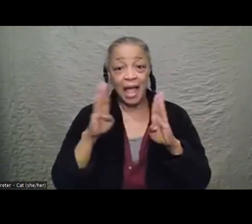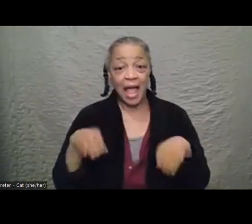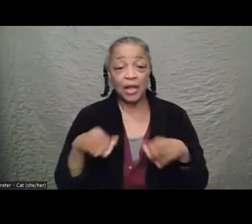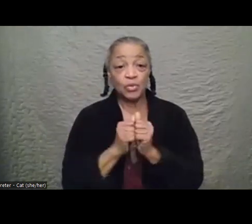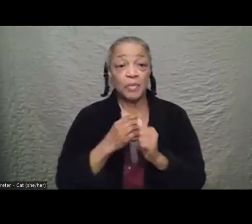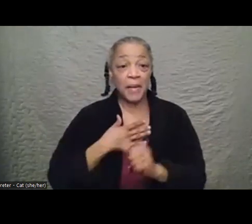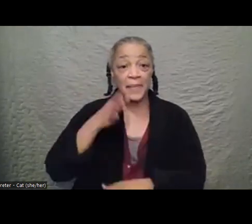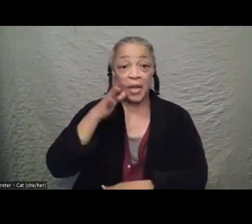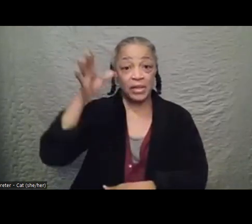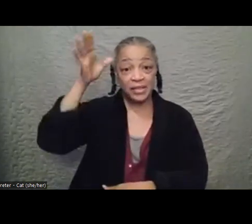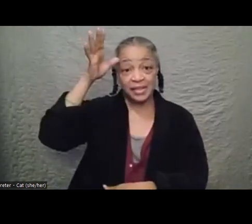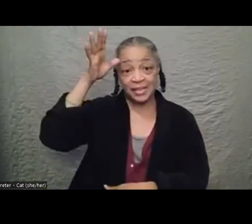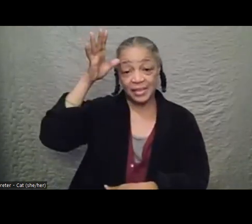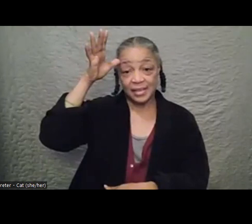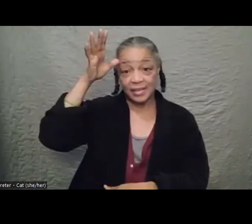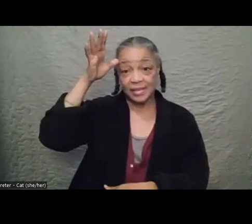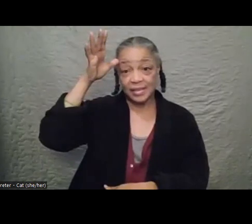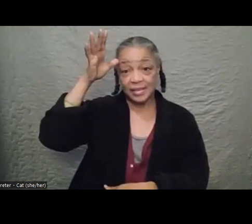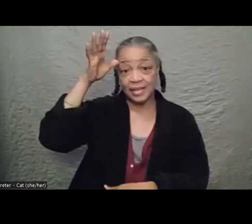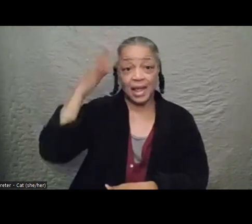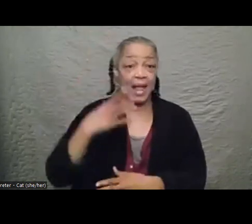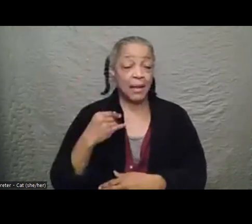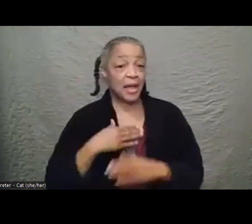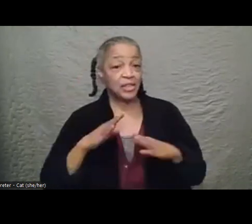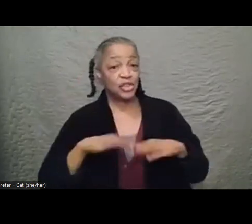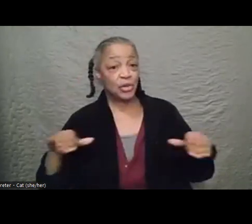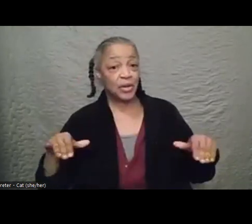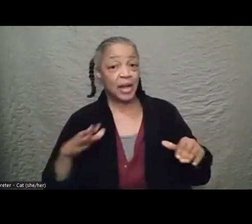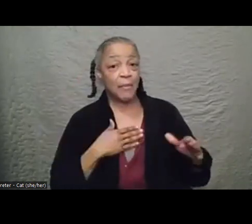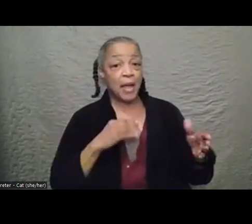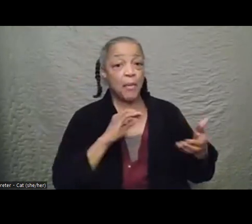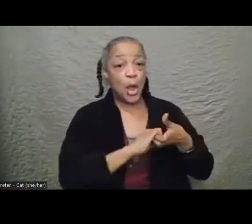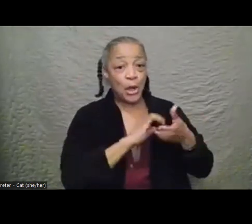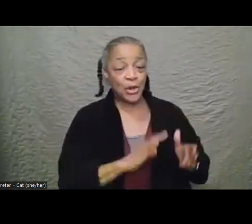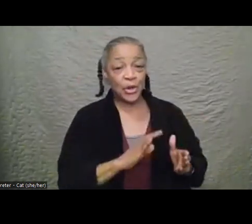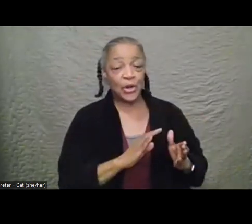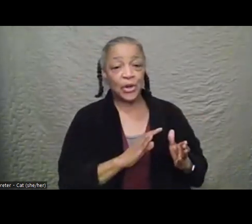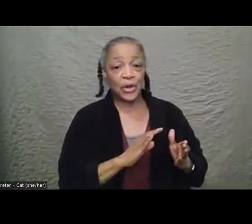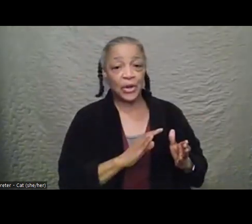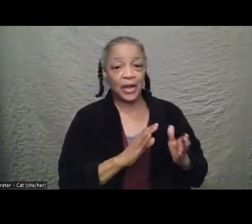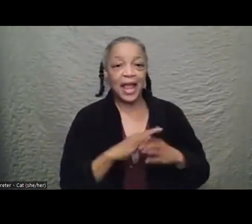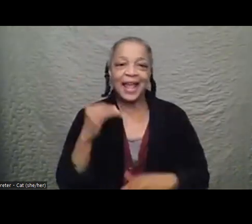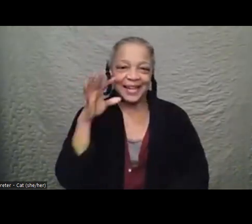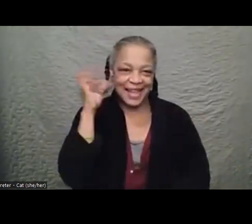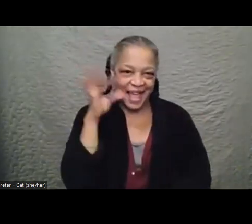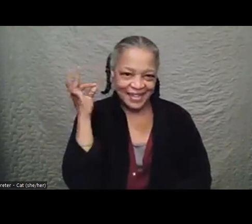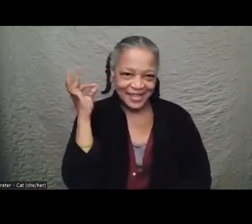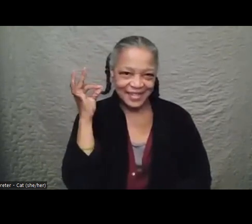and my kids and my partner , and attack.